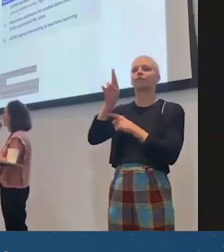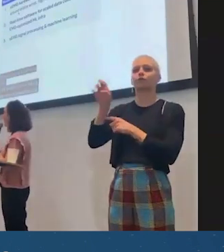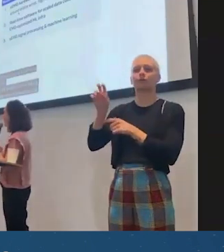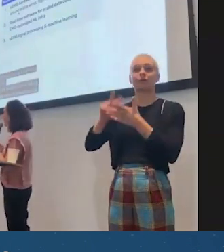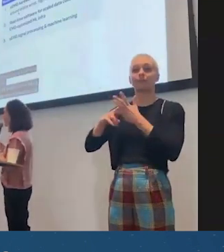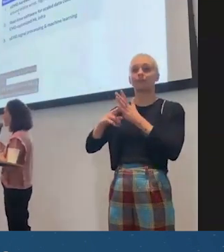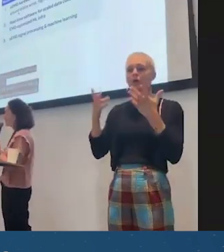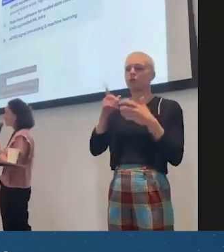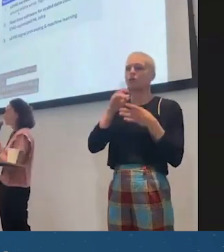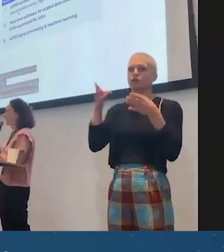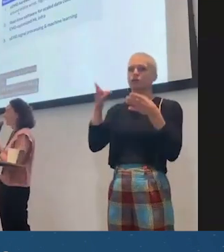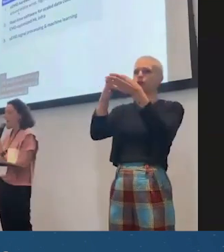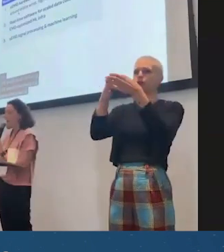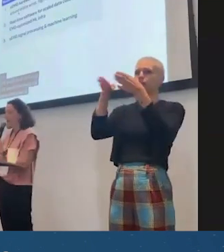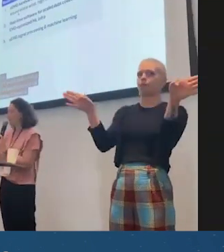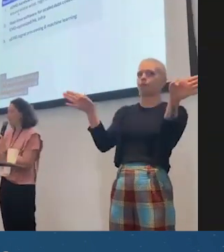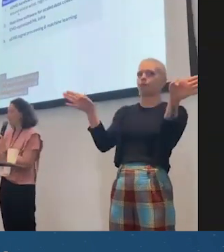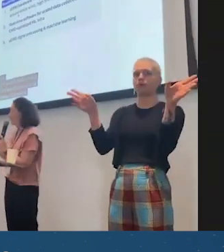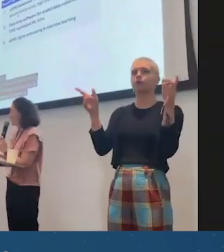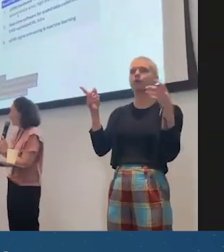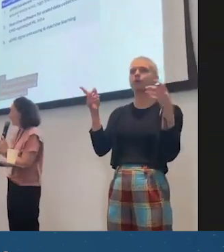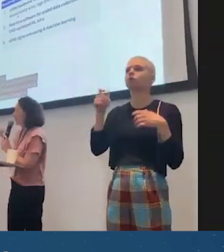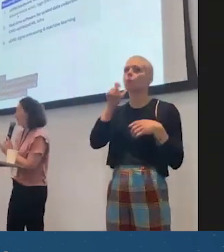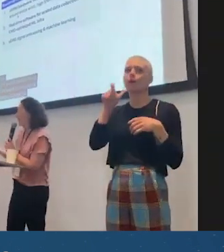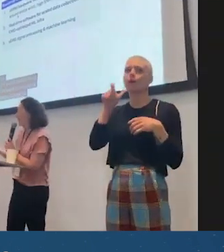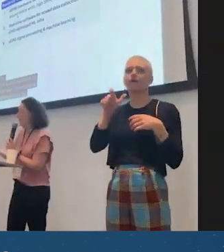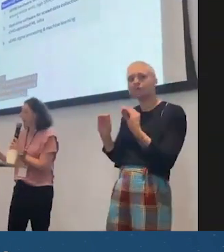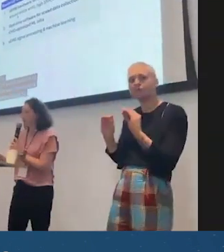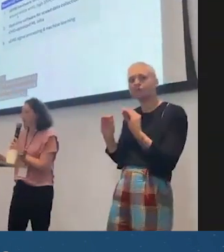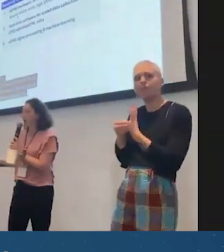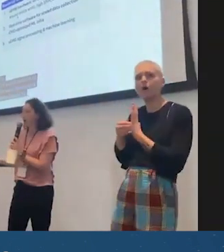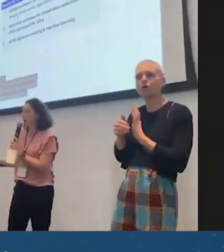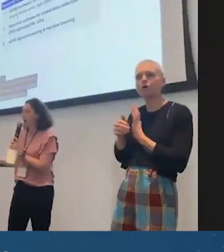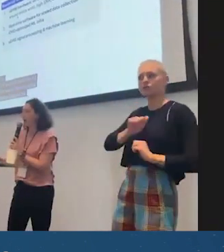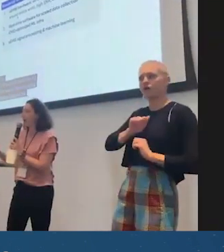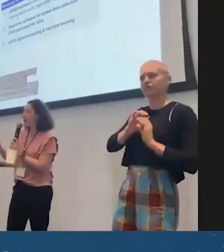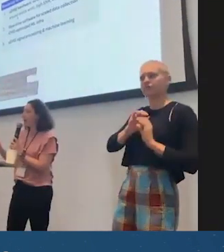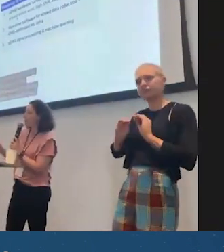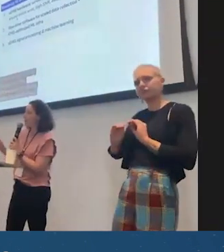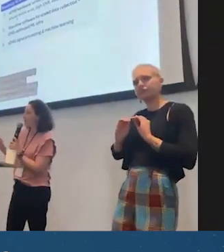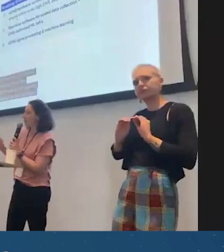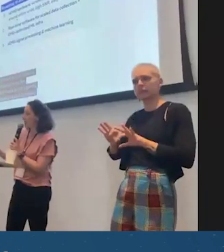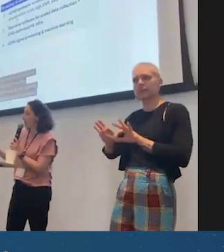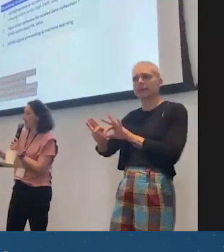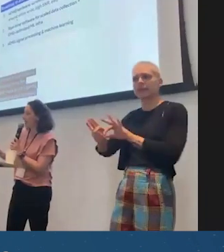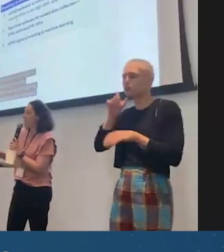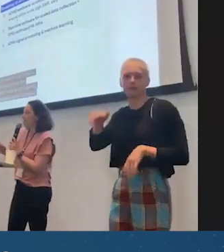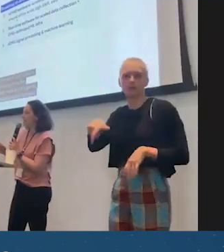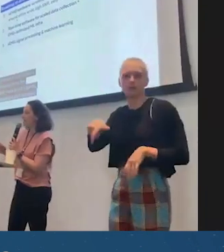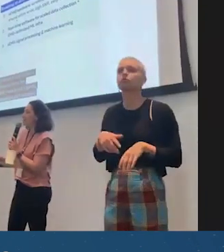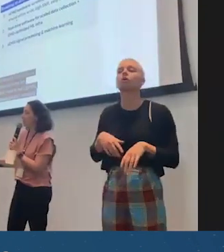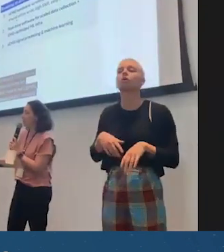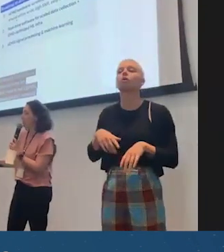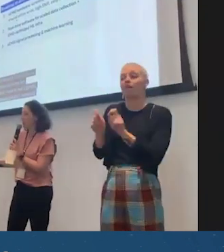don't have to necessarily train and train a model yourself. So calibration-free sEMG neuromotor